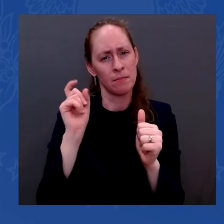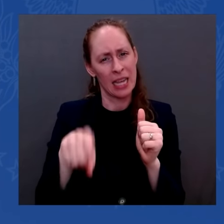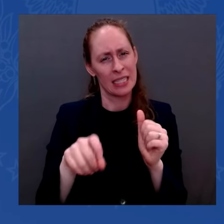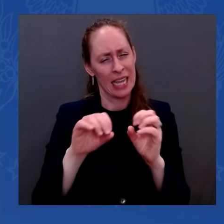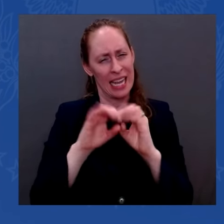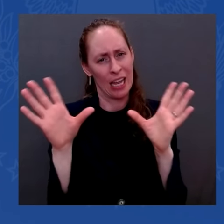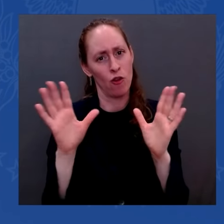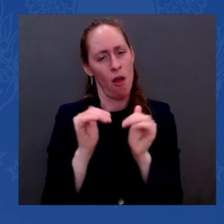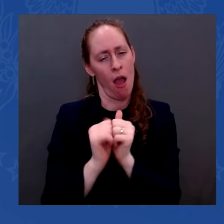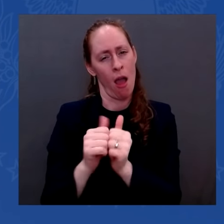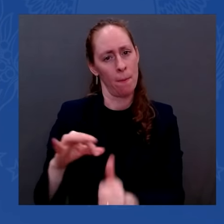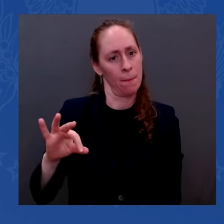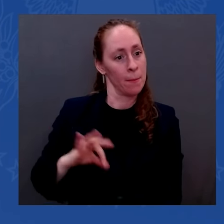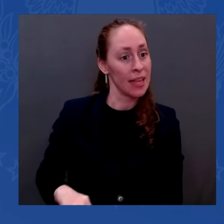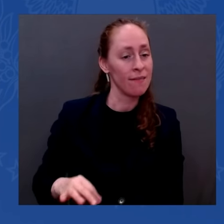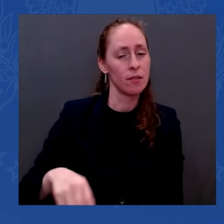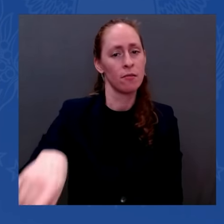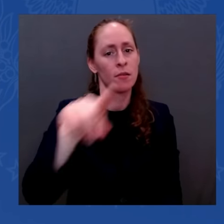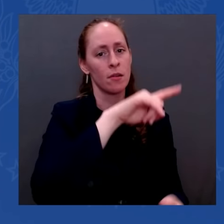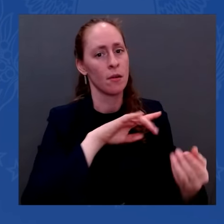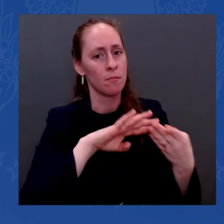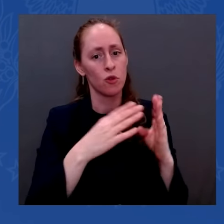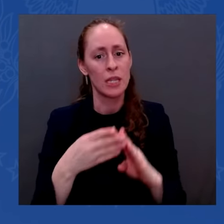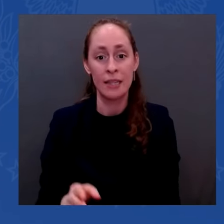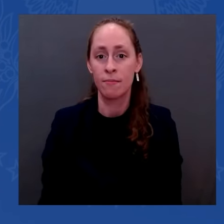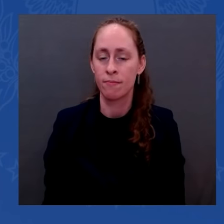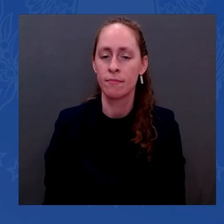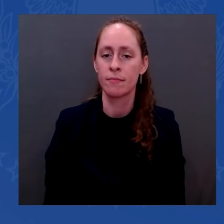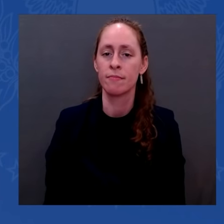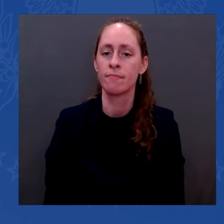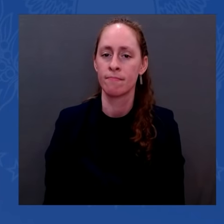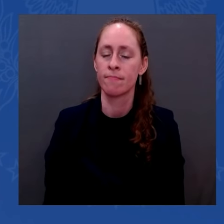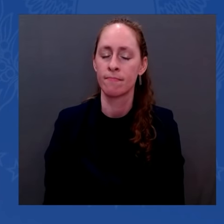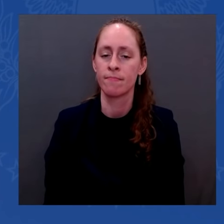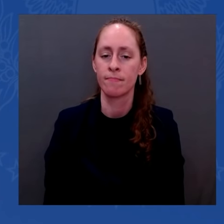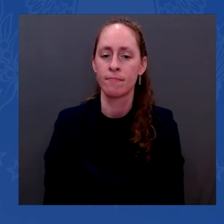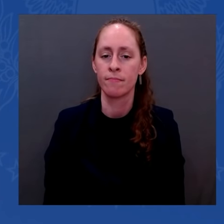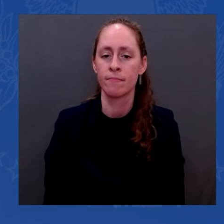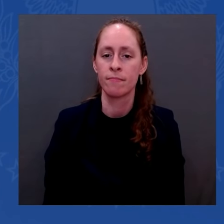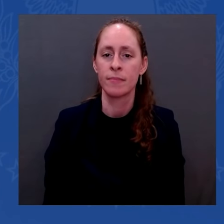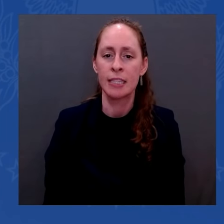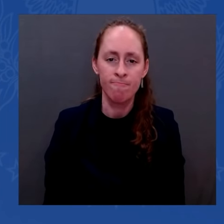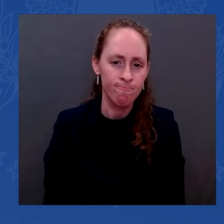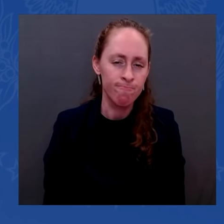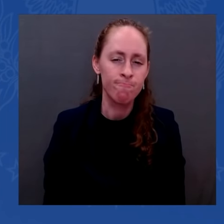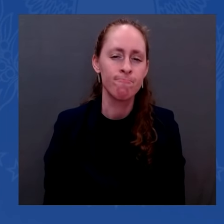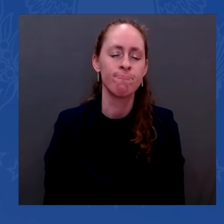Gov, I think you agree that one of the great things about the country is that we don't have to choose jobs